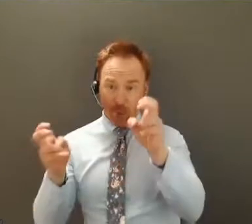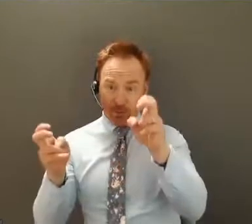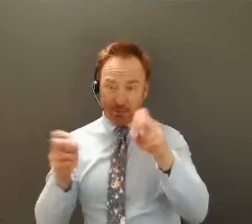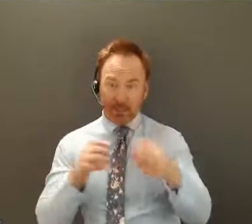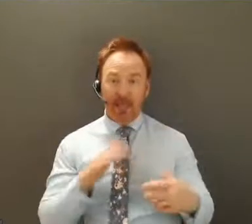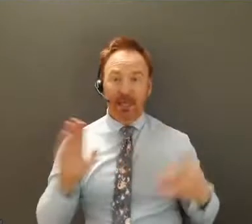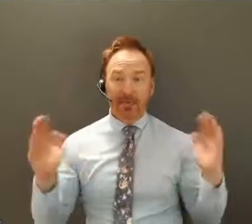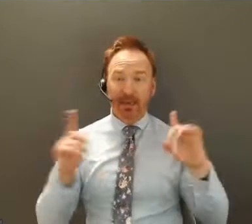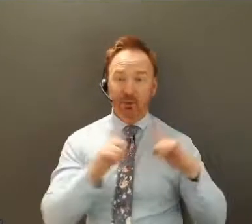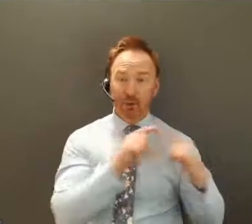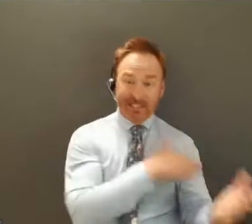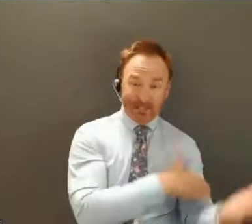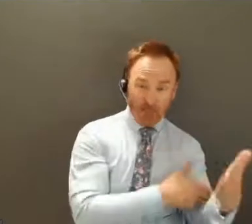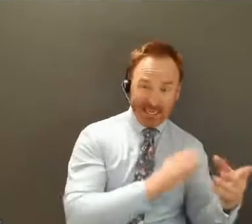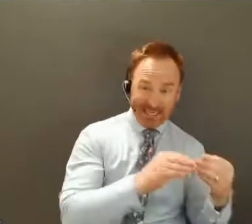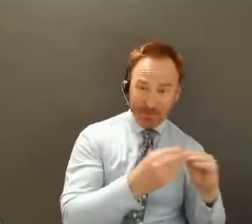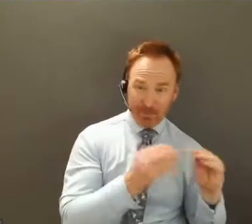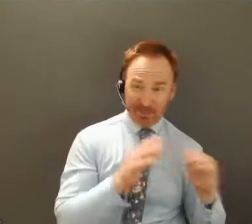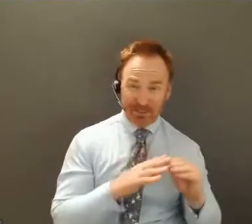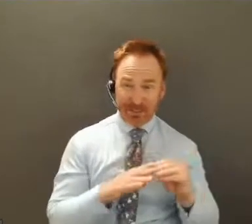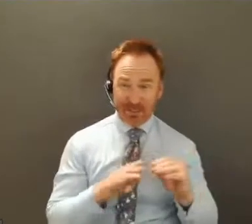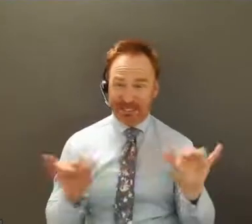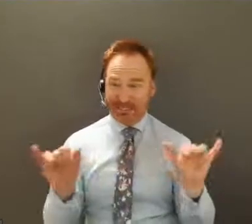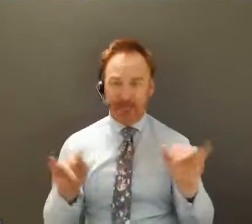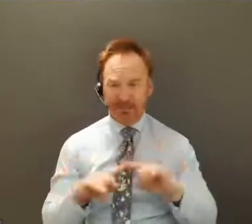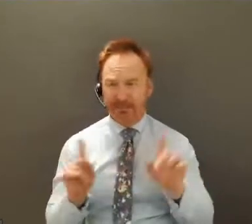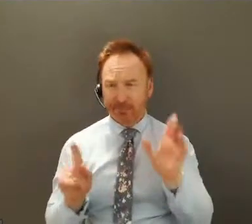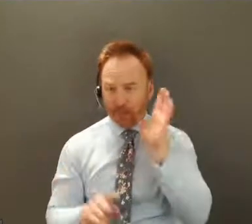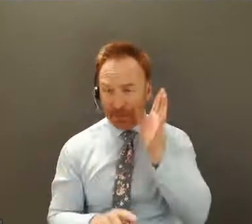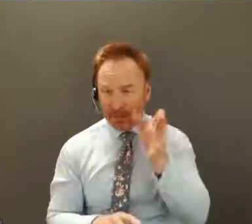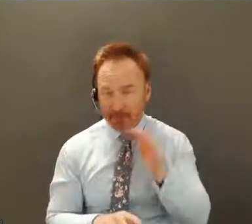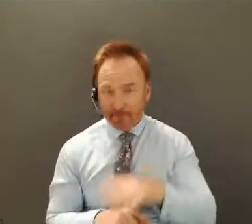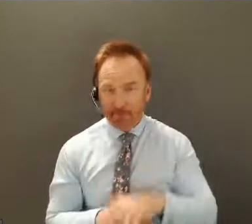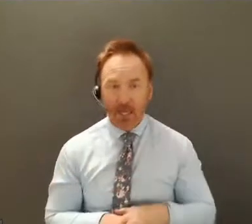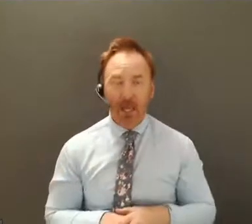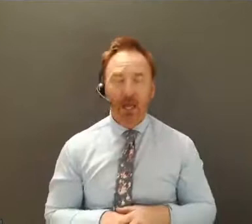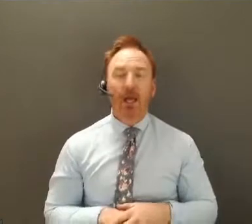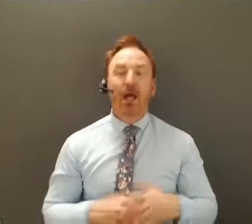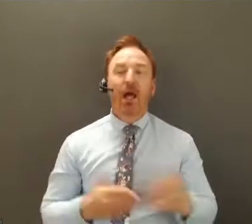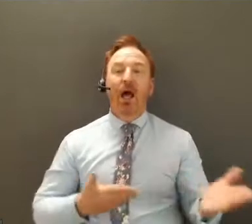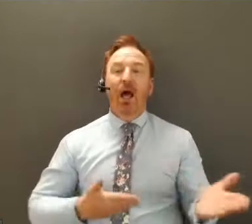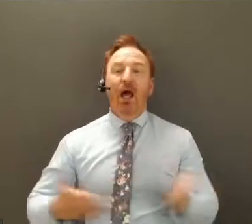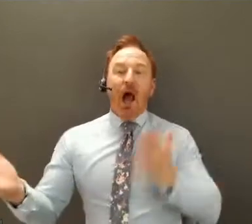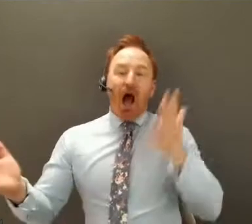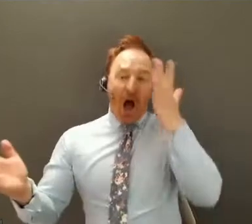Reporter: There is been numbers thrown around here and I